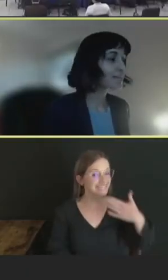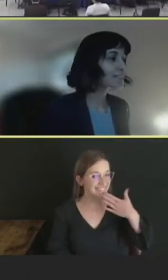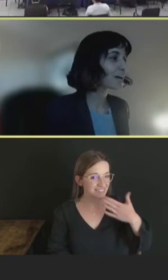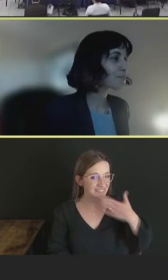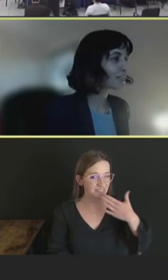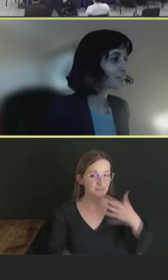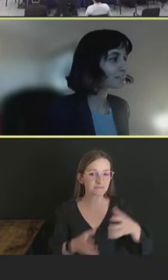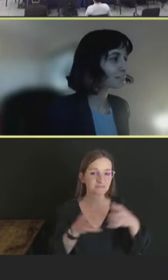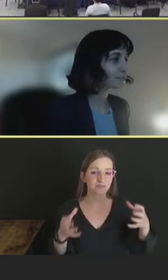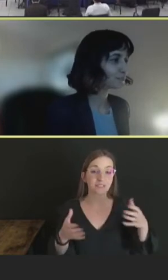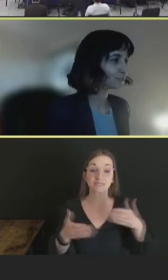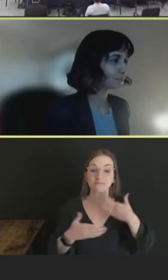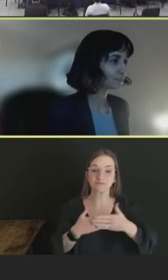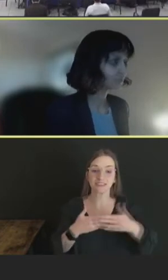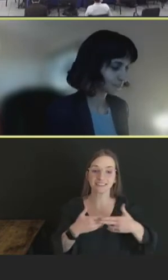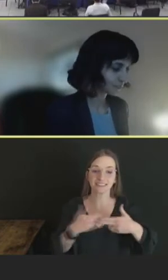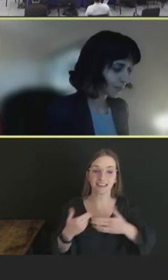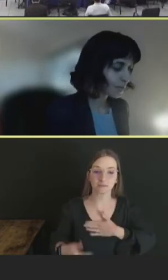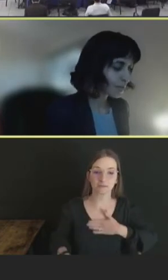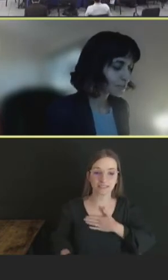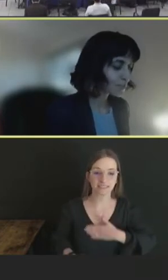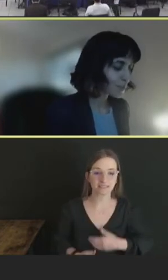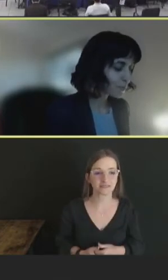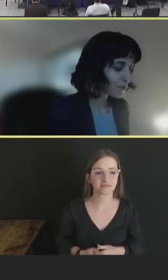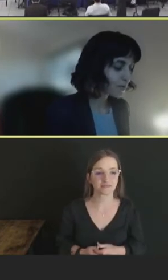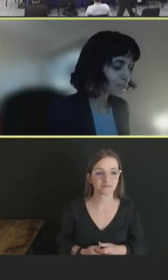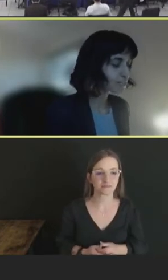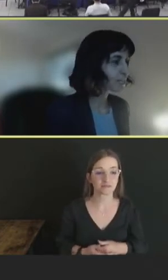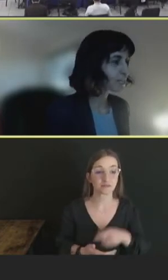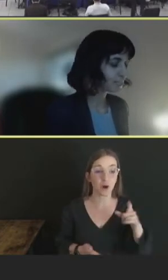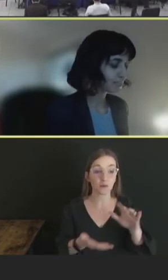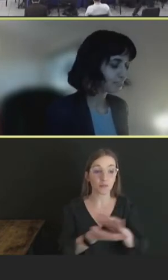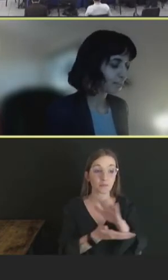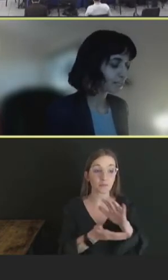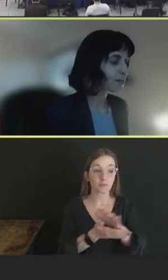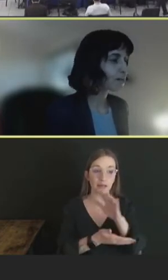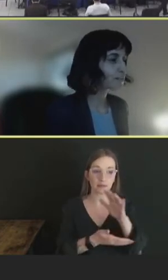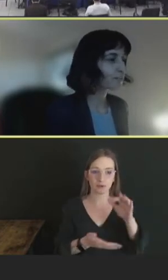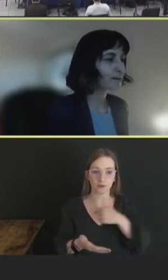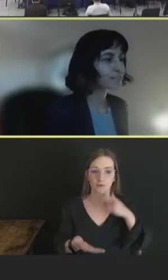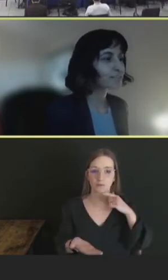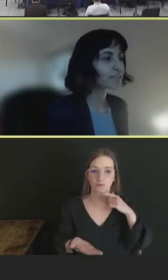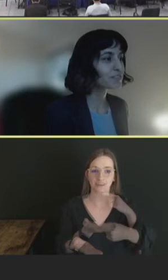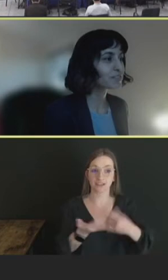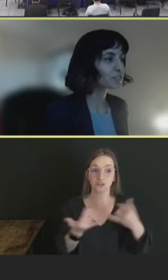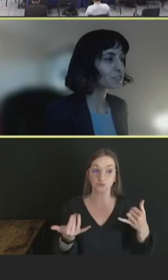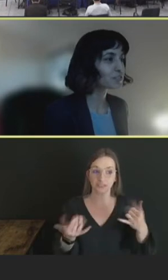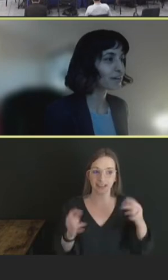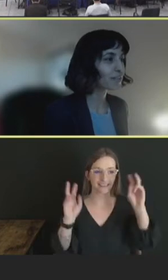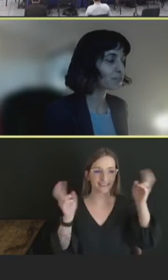Next slide, please. So the paper under discussion today is called vaccine safety issues at the